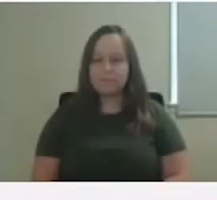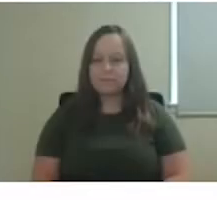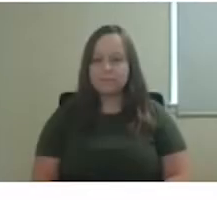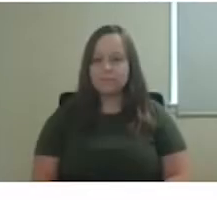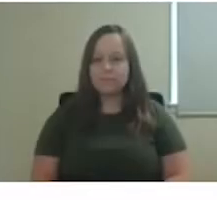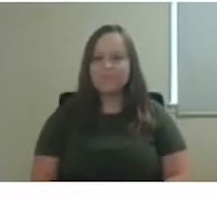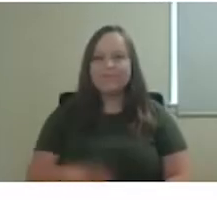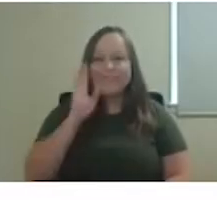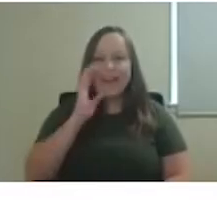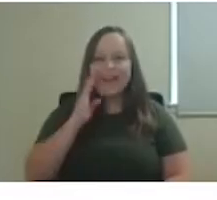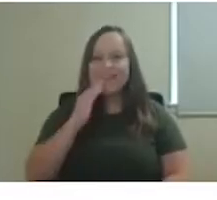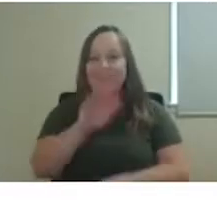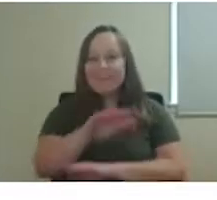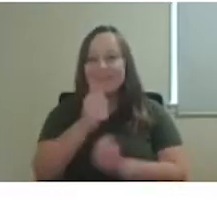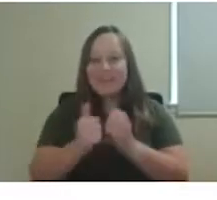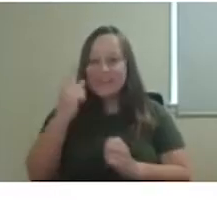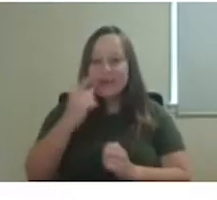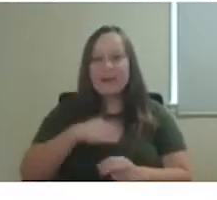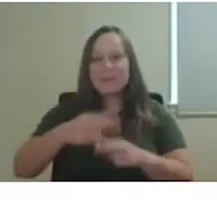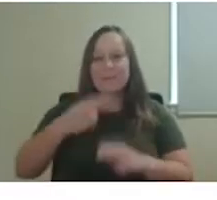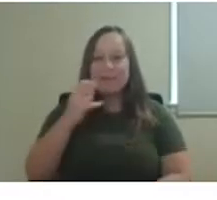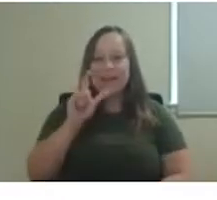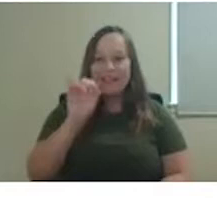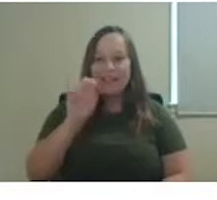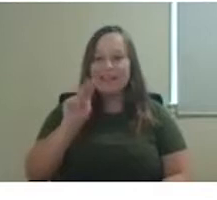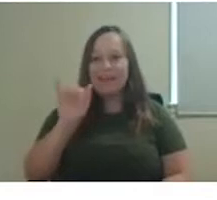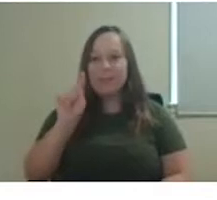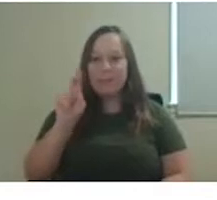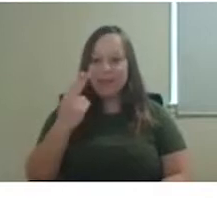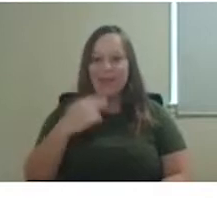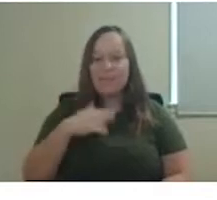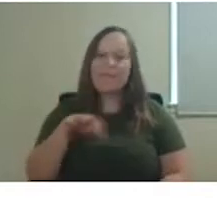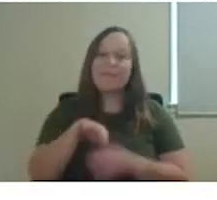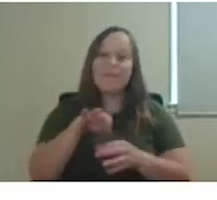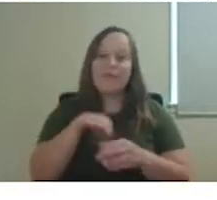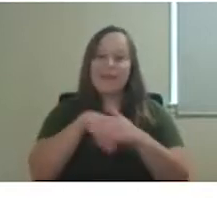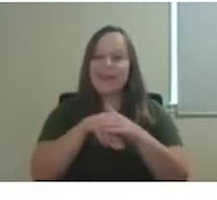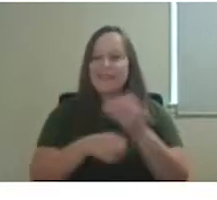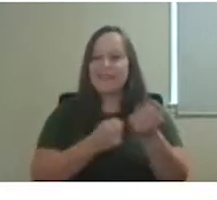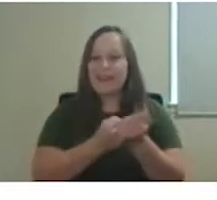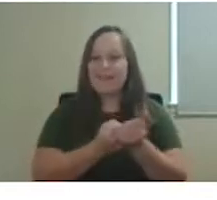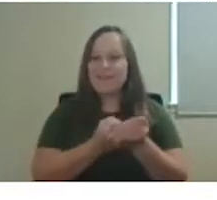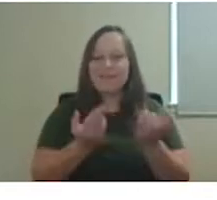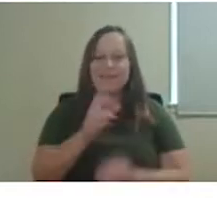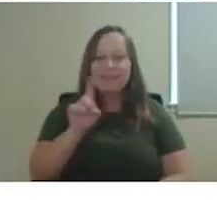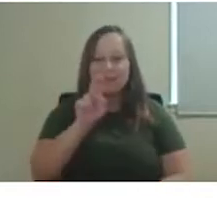Good afternoon, everyone. My name is Helen Hellmuth, and I'm a Voting Access Advocate at Disability Rights New York.